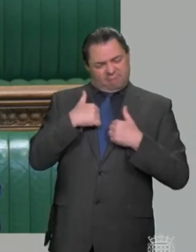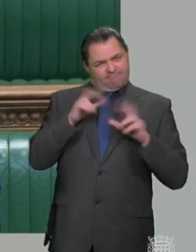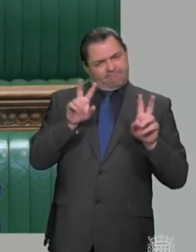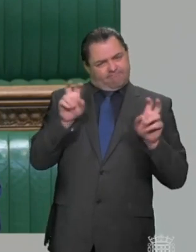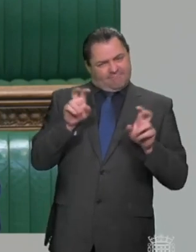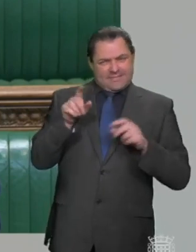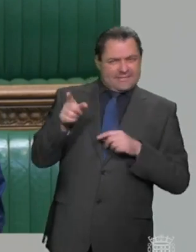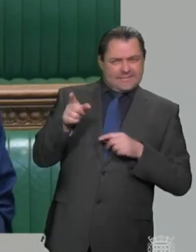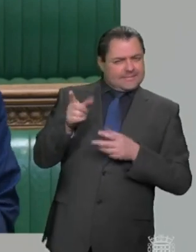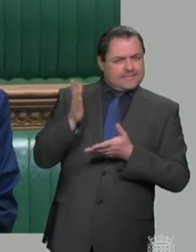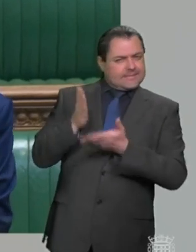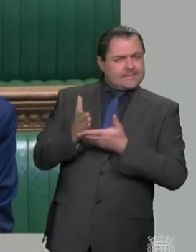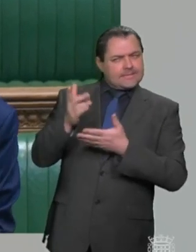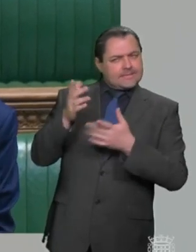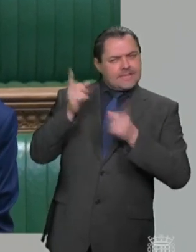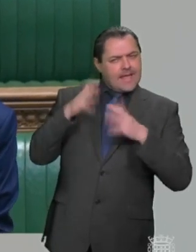“lost confidence in the Secretary of State’s honesty”?